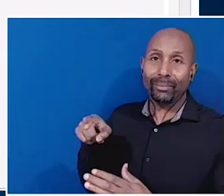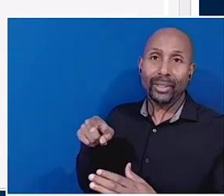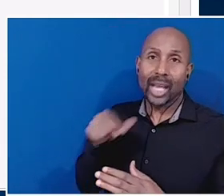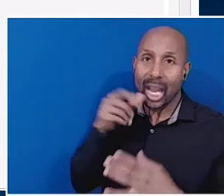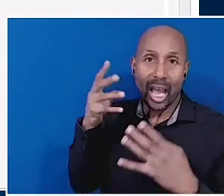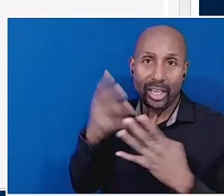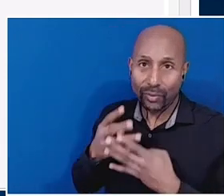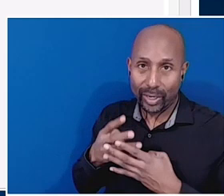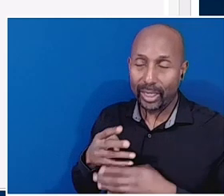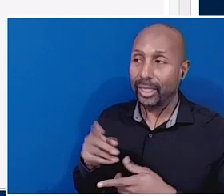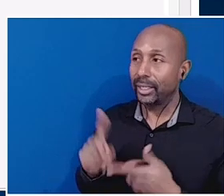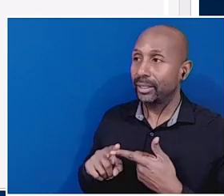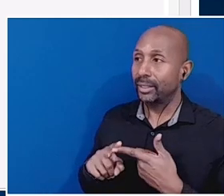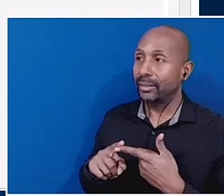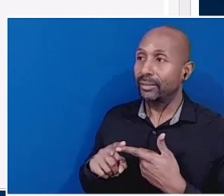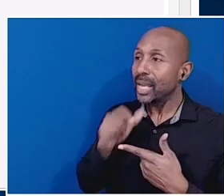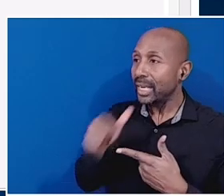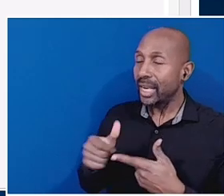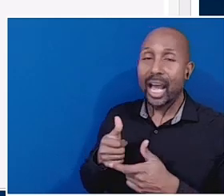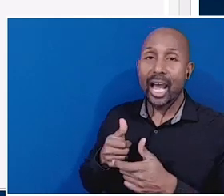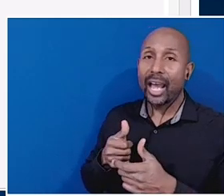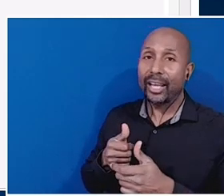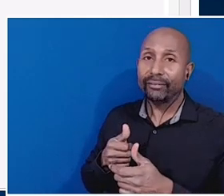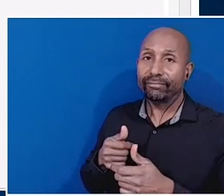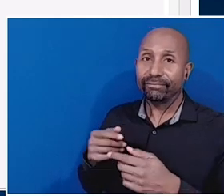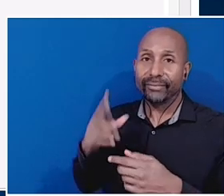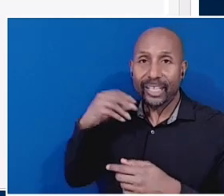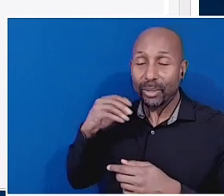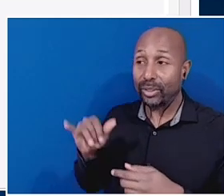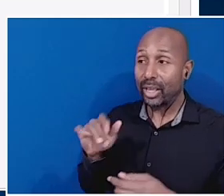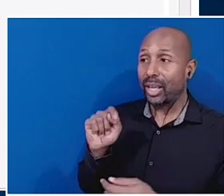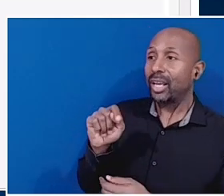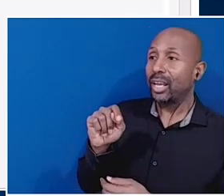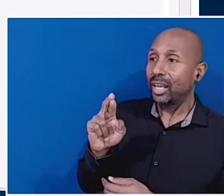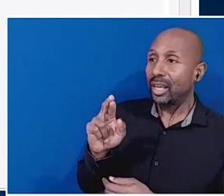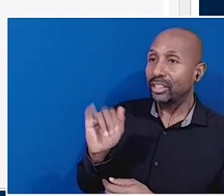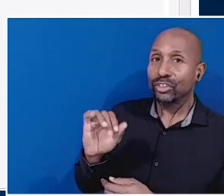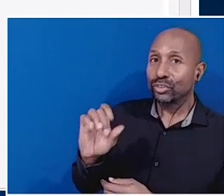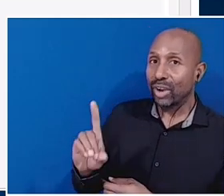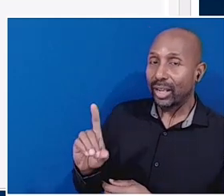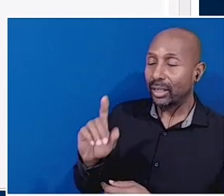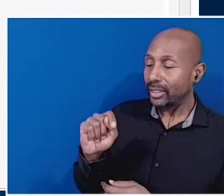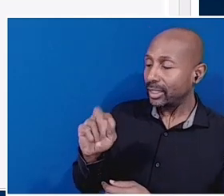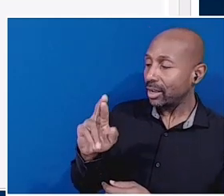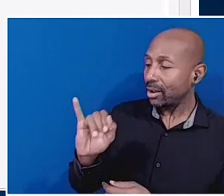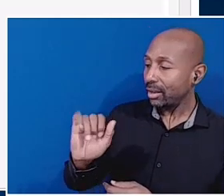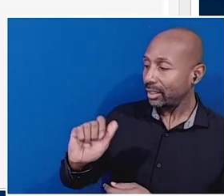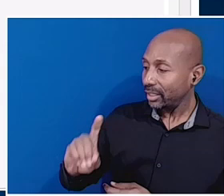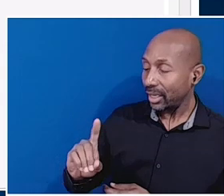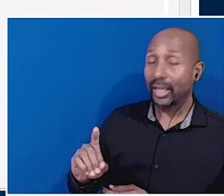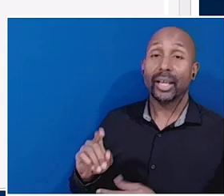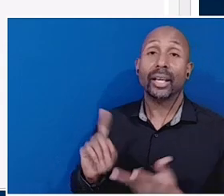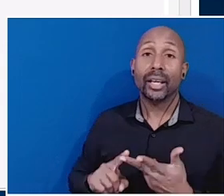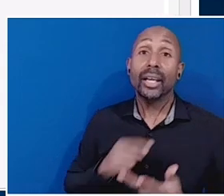the triad, and they're doing so subject to this 50% limitation.